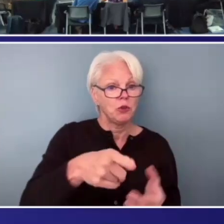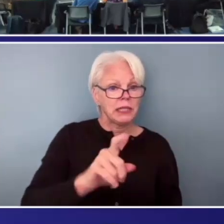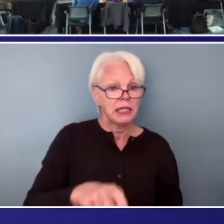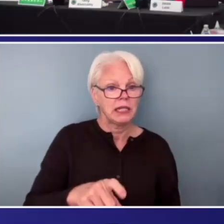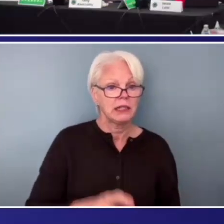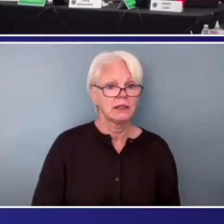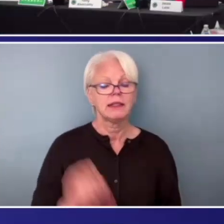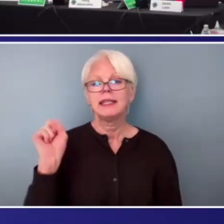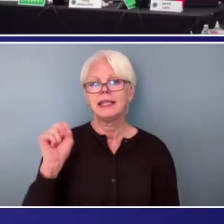Yes, ma'am. Thank you.